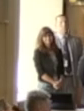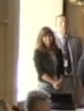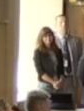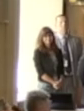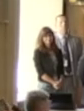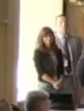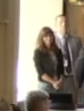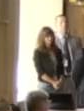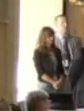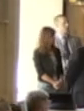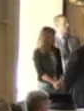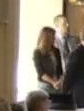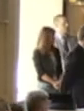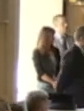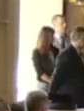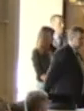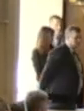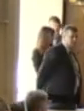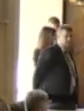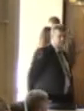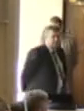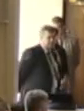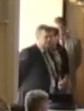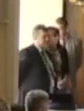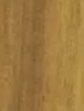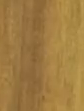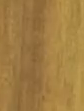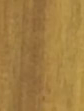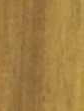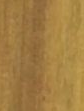are we expecting the CEFA' [?]index for 2016 to come out. In March next year.